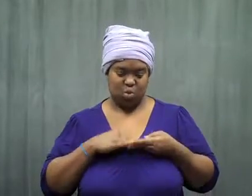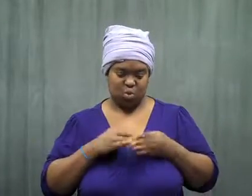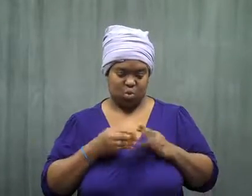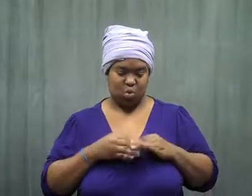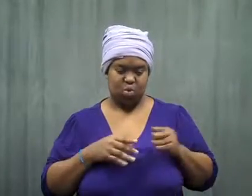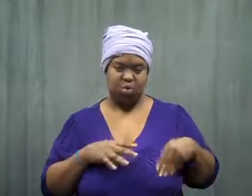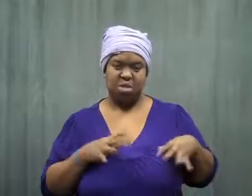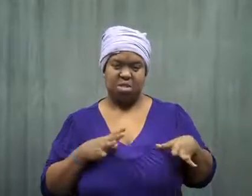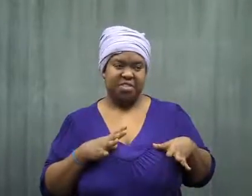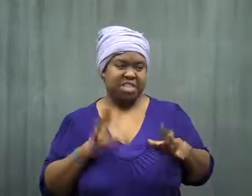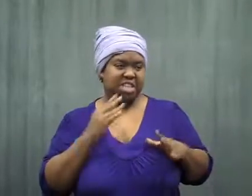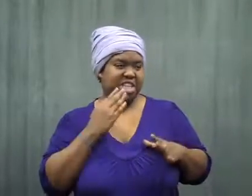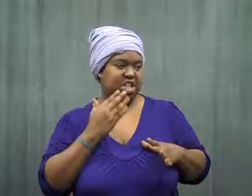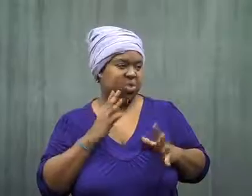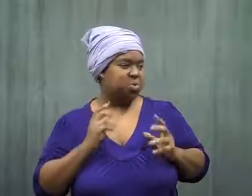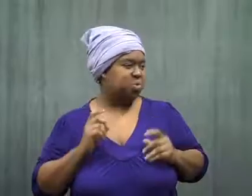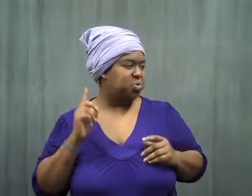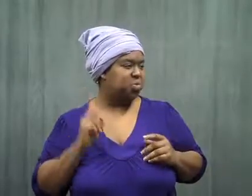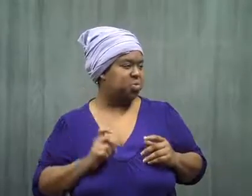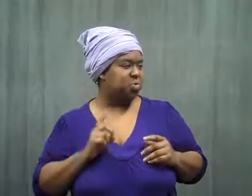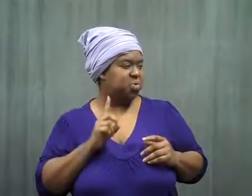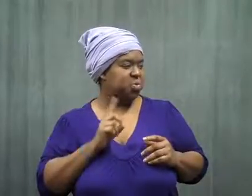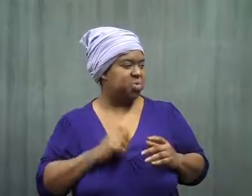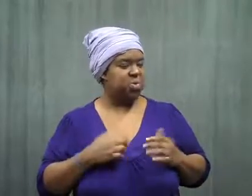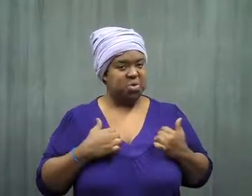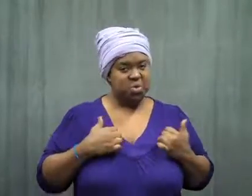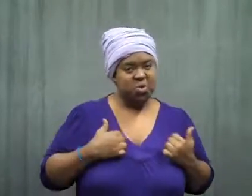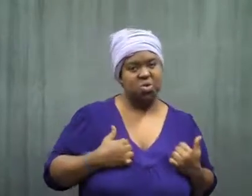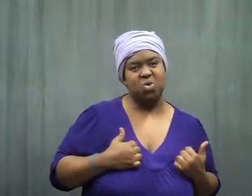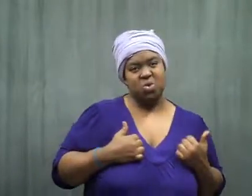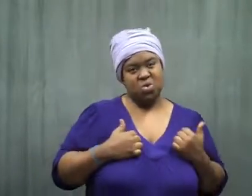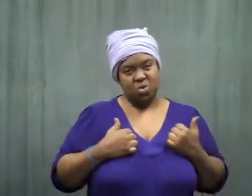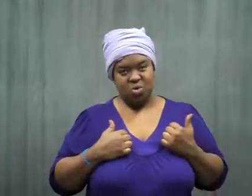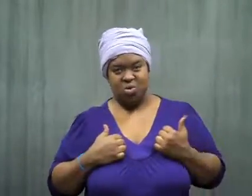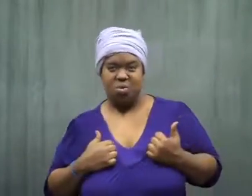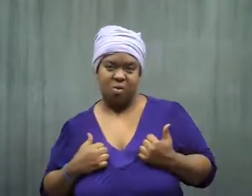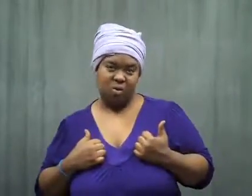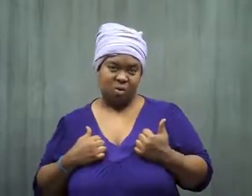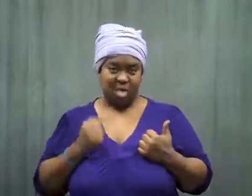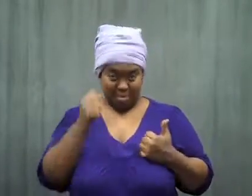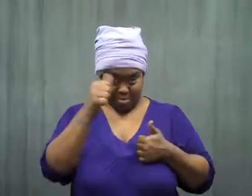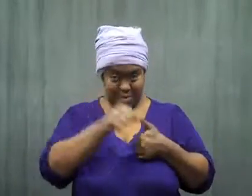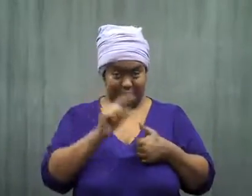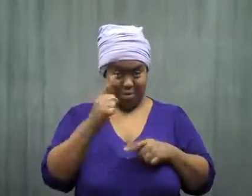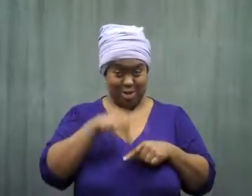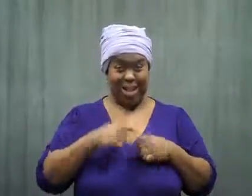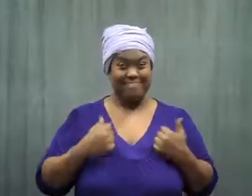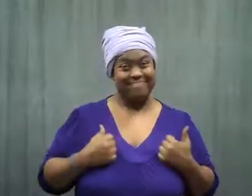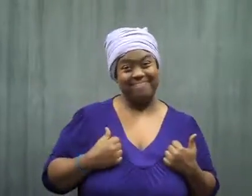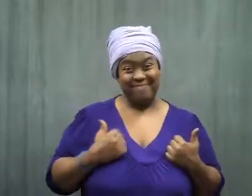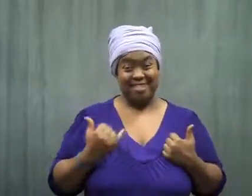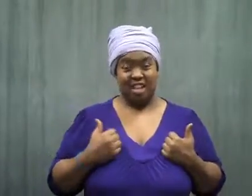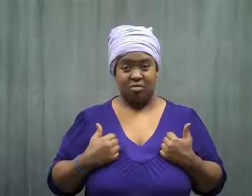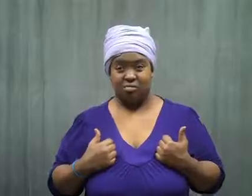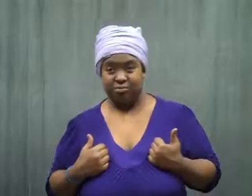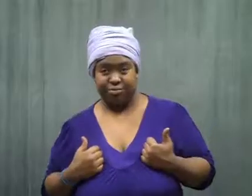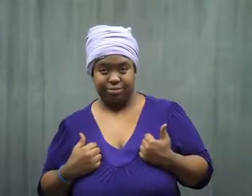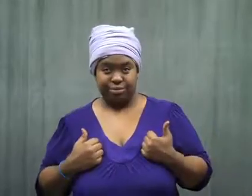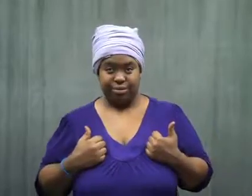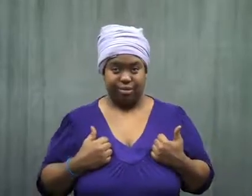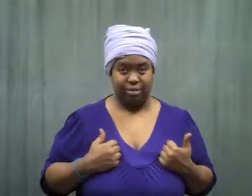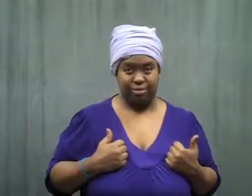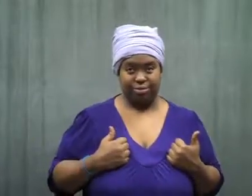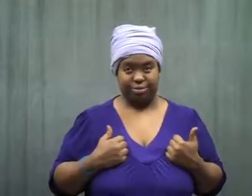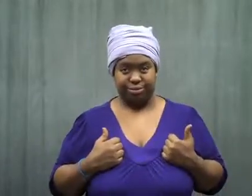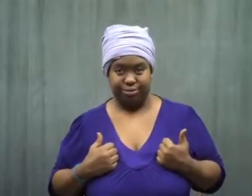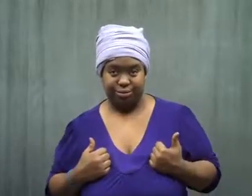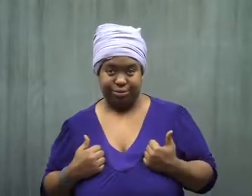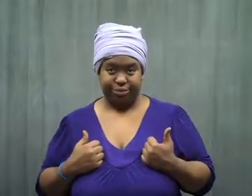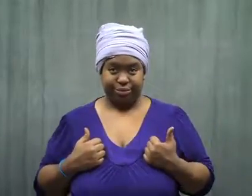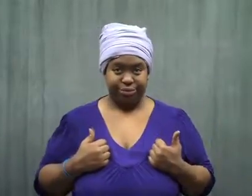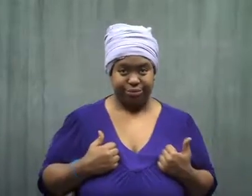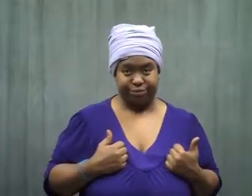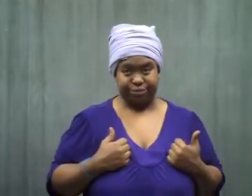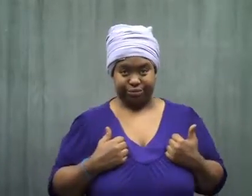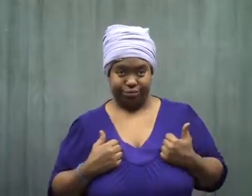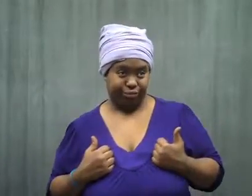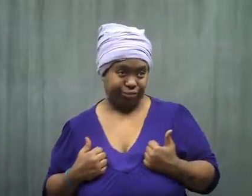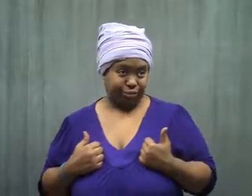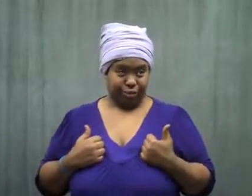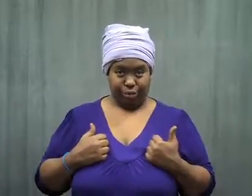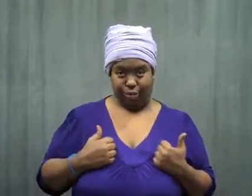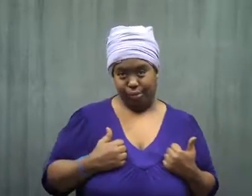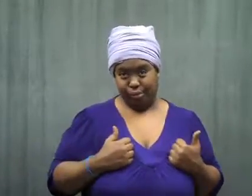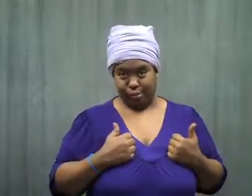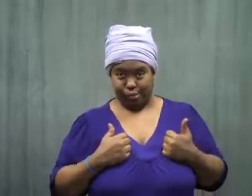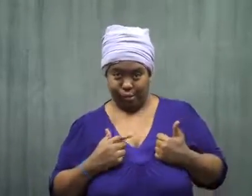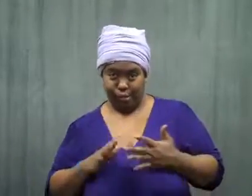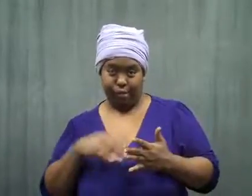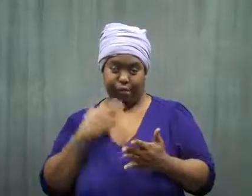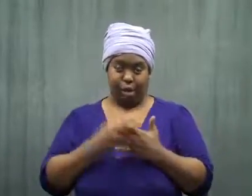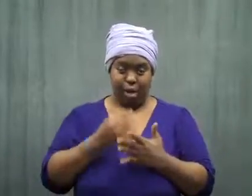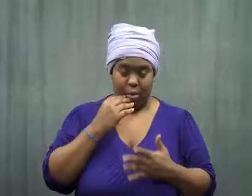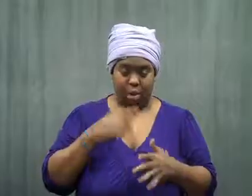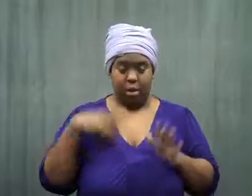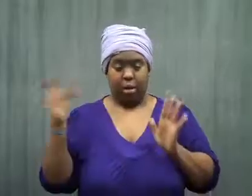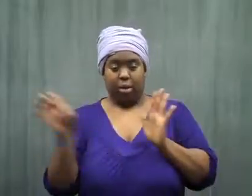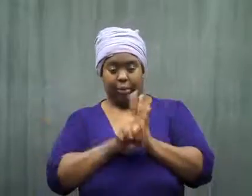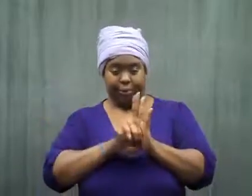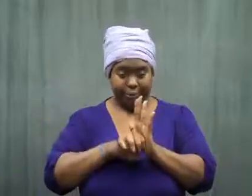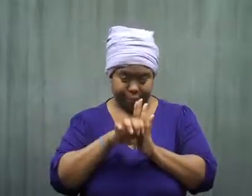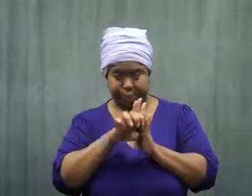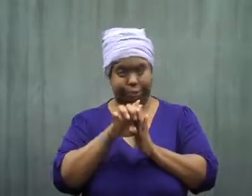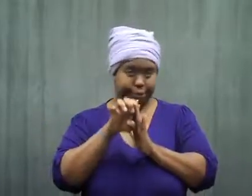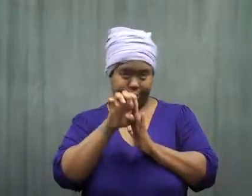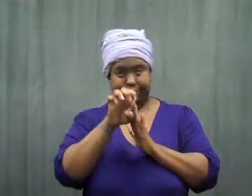I said, "Fine, thank you." I walked back home. I wasn't smiling like I was when I first left home.